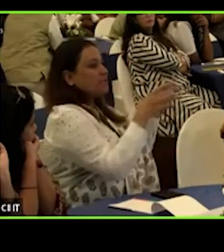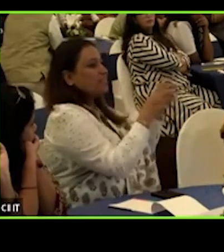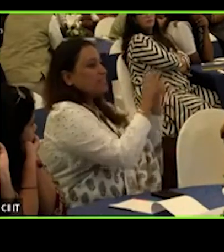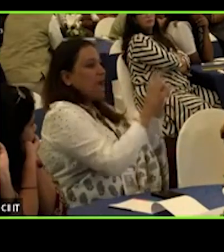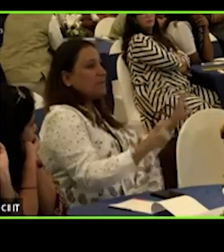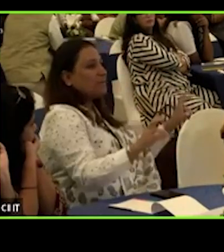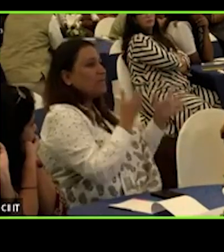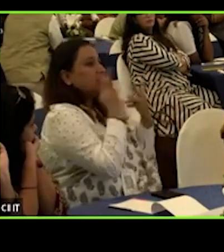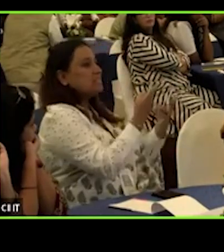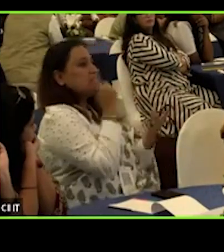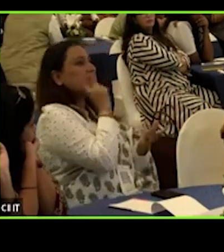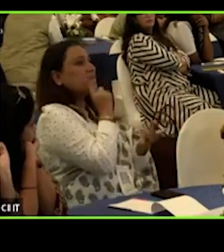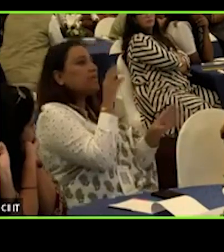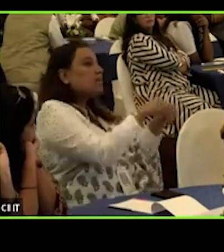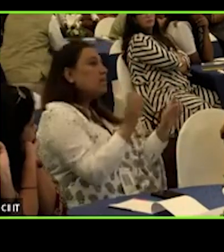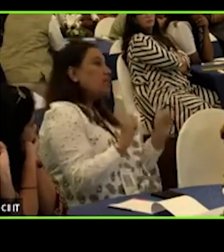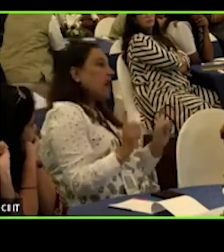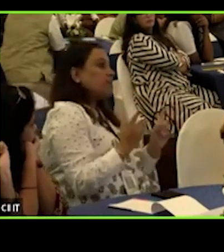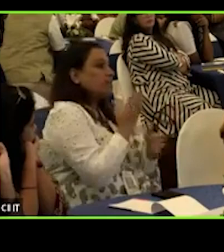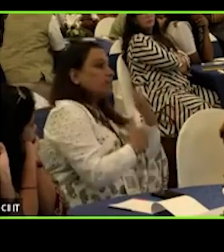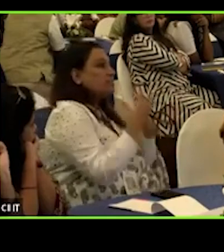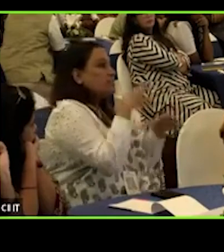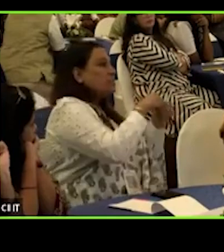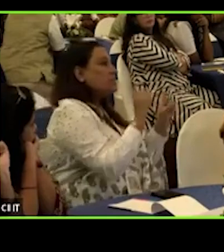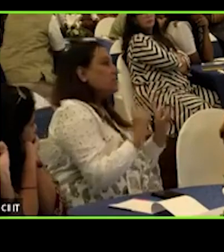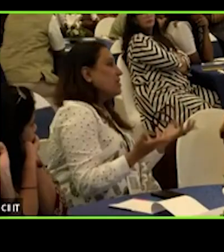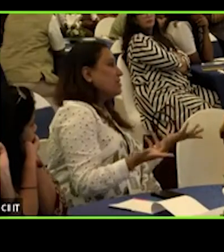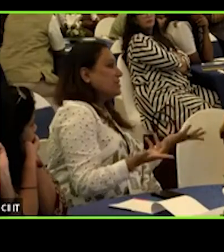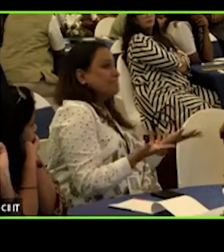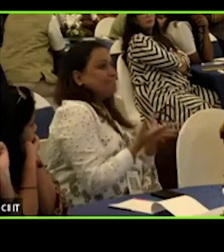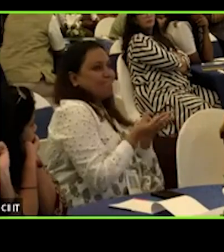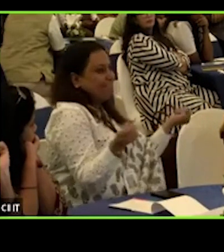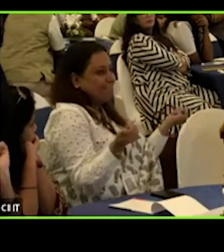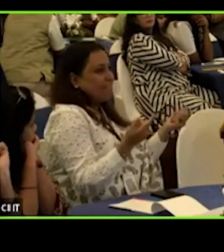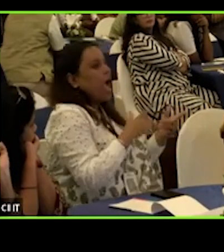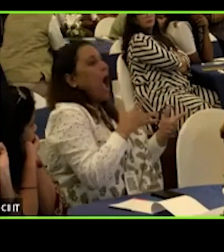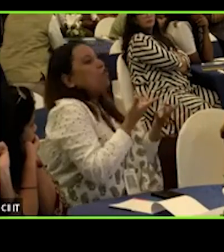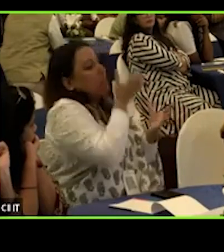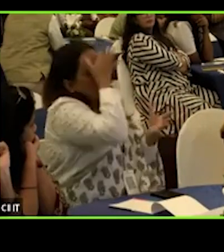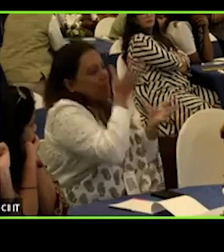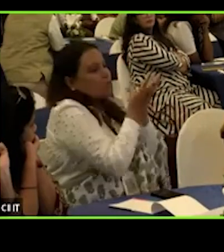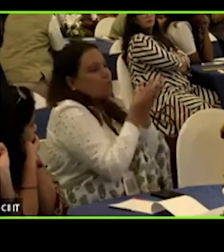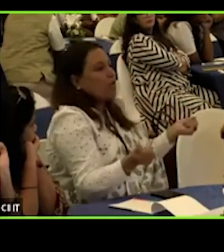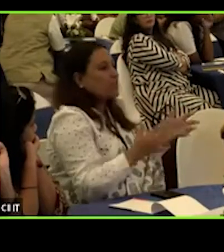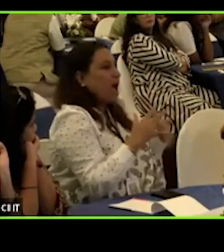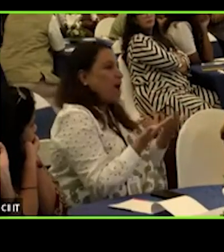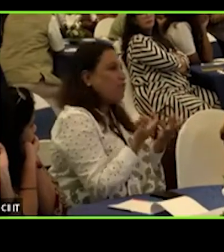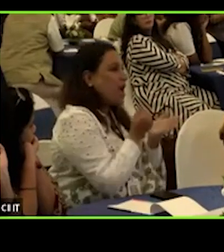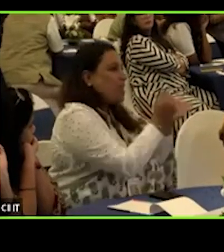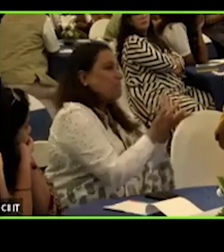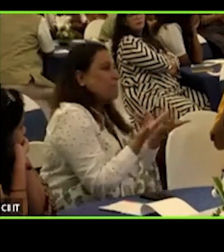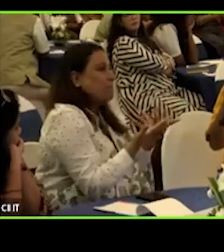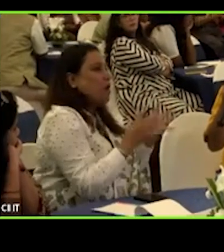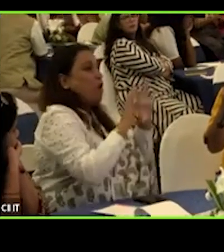who's deaf and part of the panel. So I think like you mentioned, if you don't see you don't exist